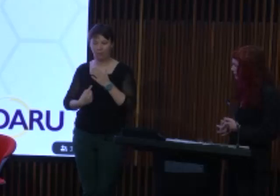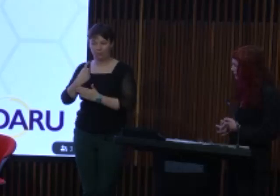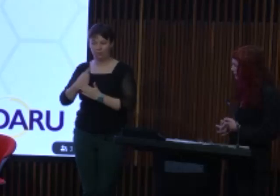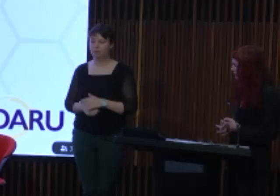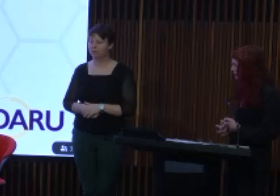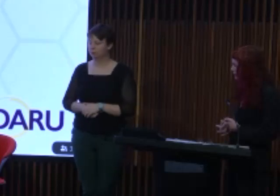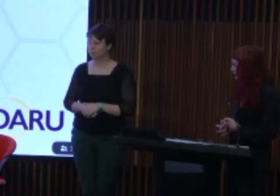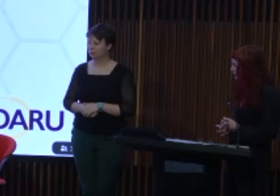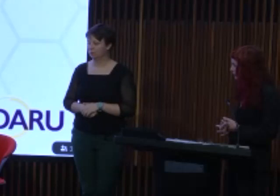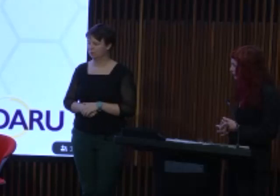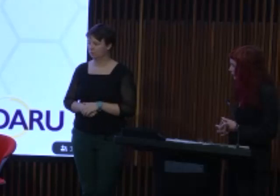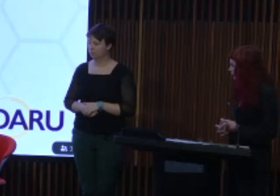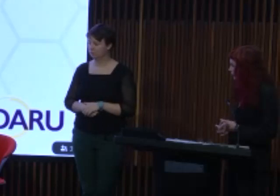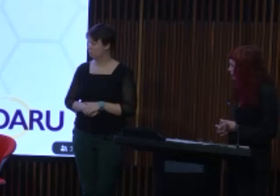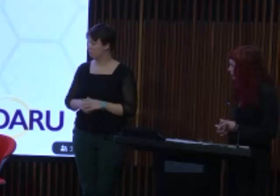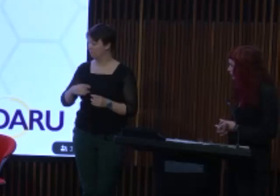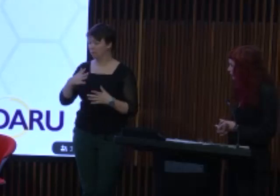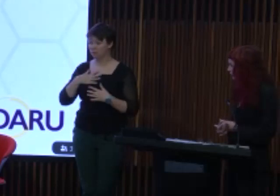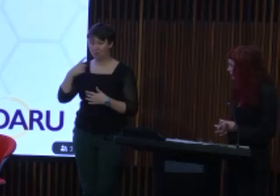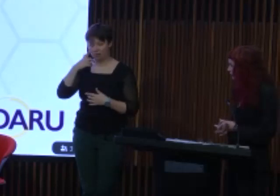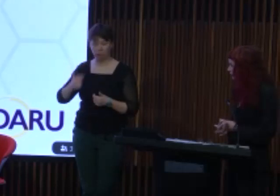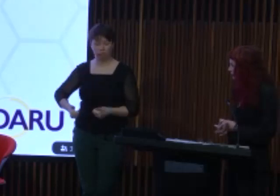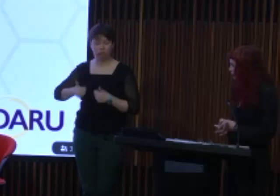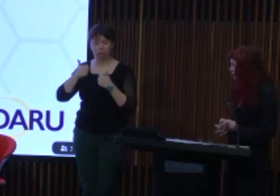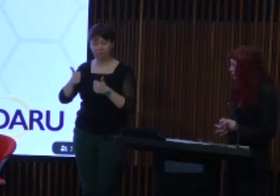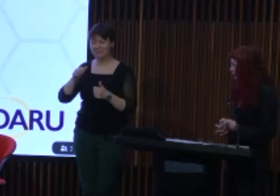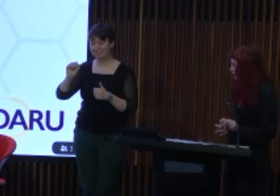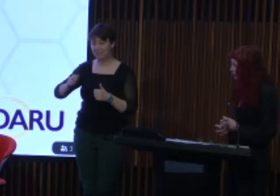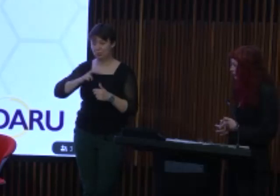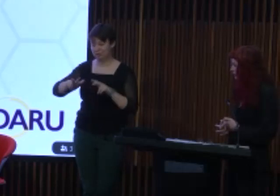say, just personally, I say I think that's a good thing. I think we should go there because,